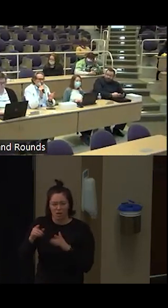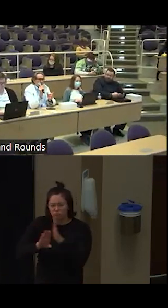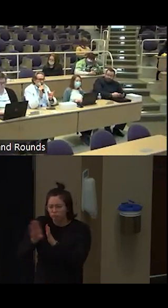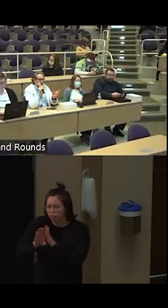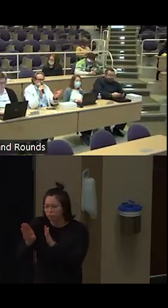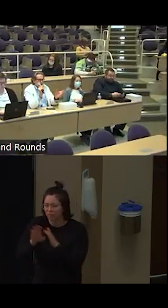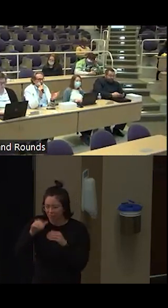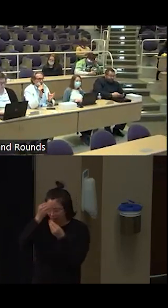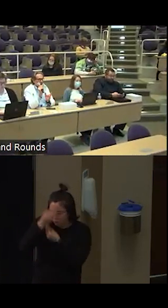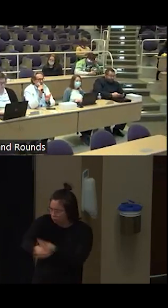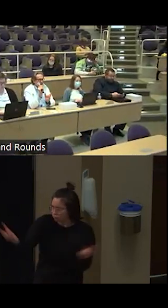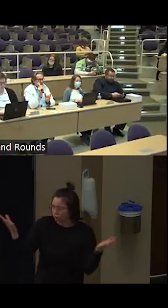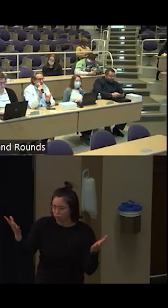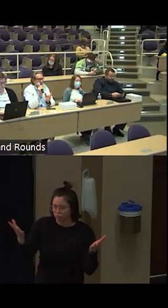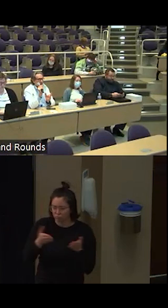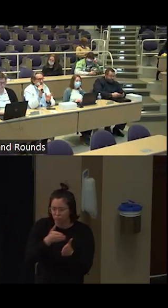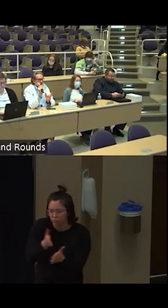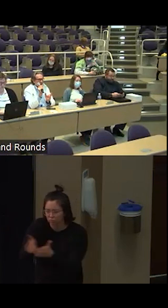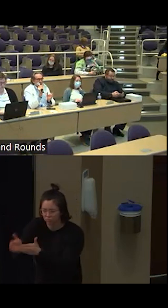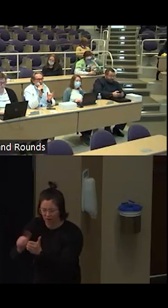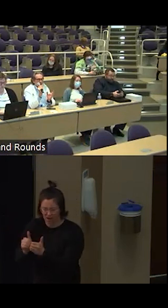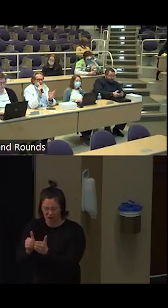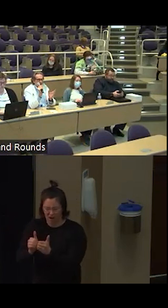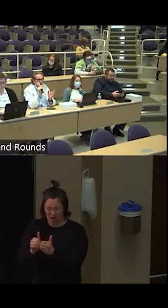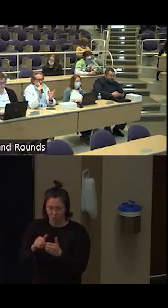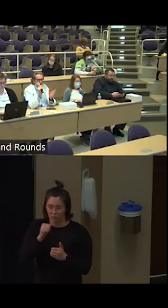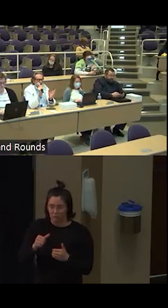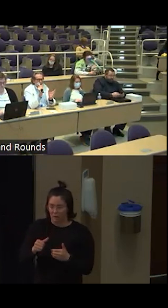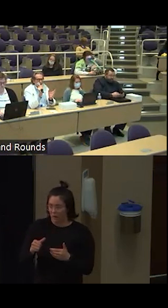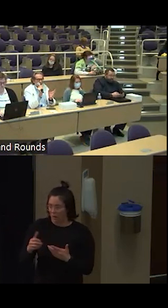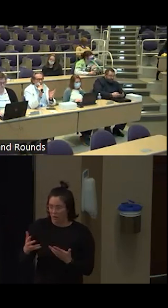sort of information then spread across people so we don't end up with a situation of too many cooks